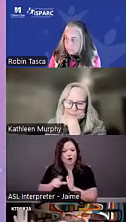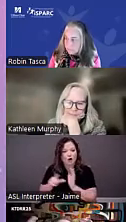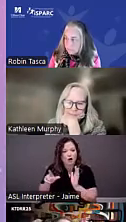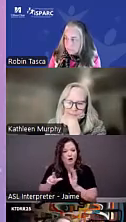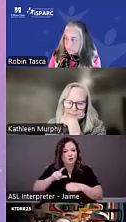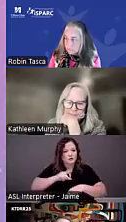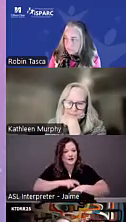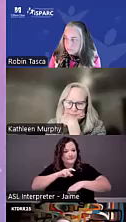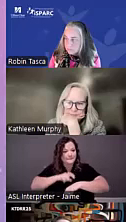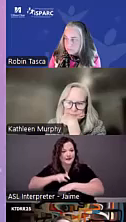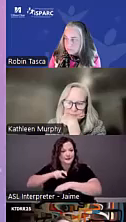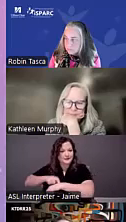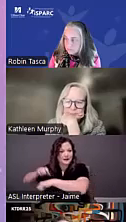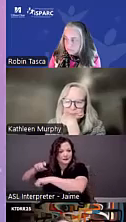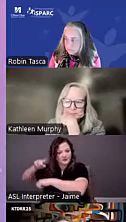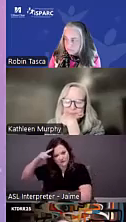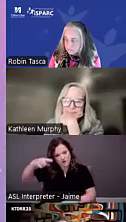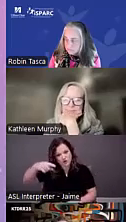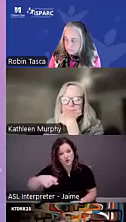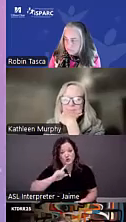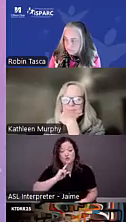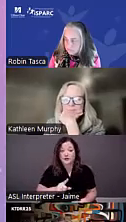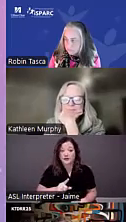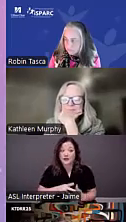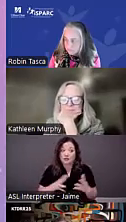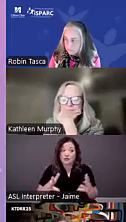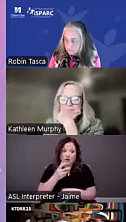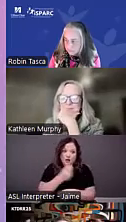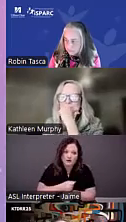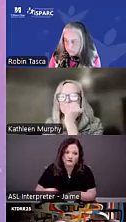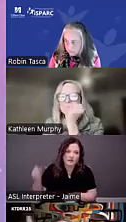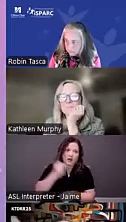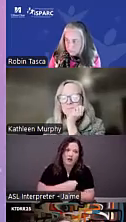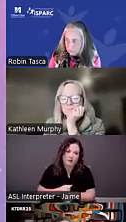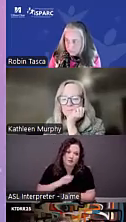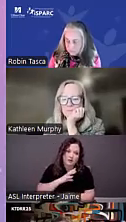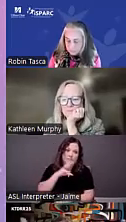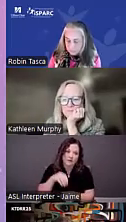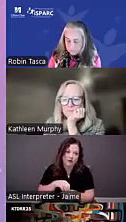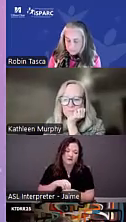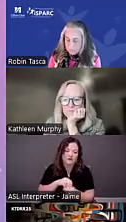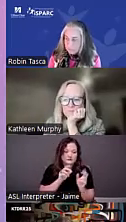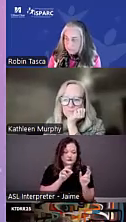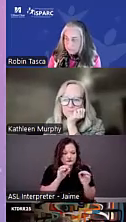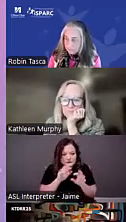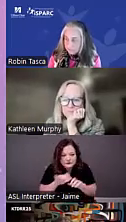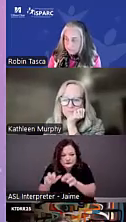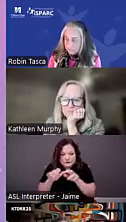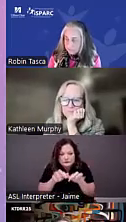So it really cuts out a lot of labor involved in manually adding captions to a video.